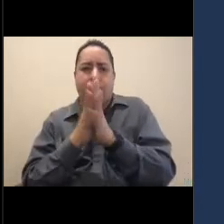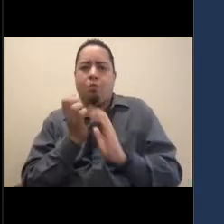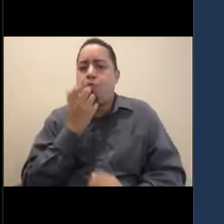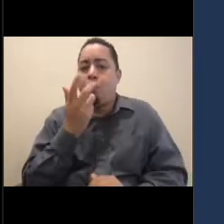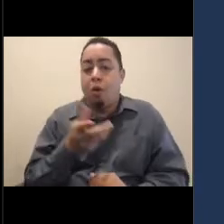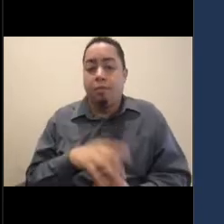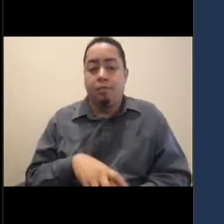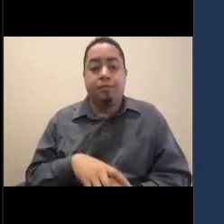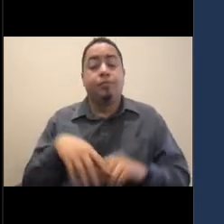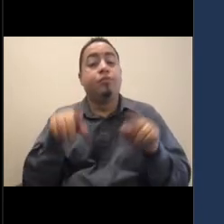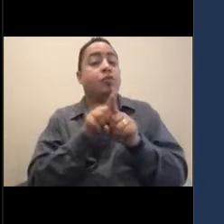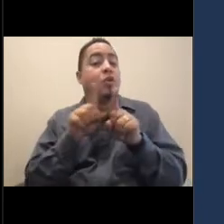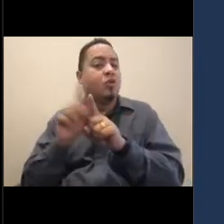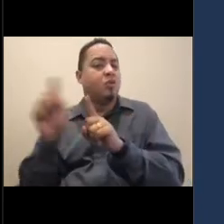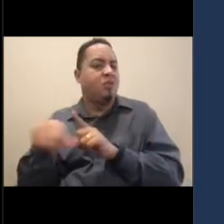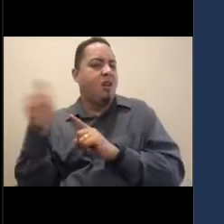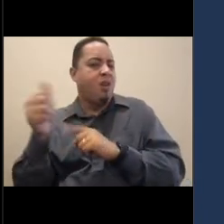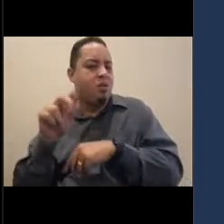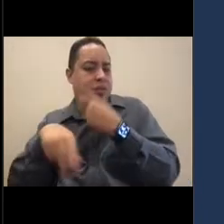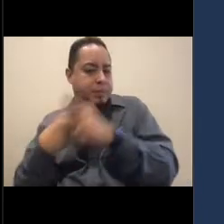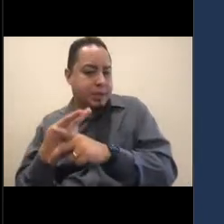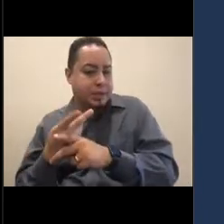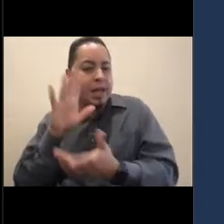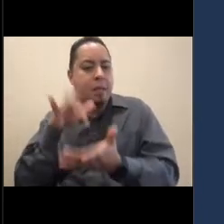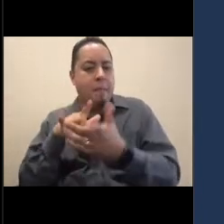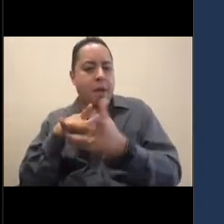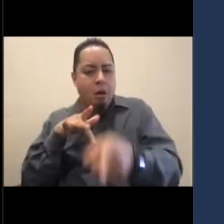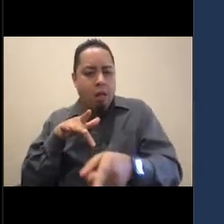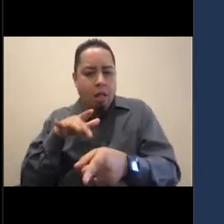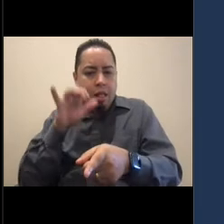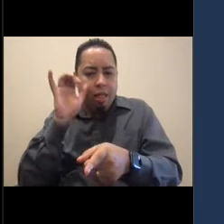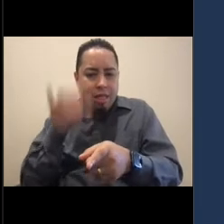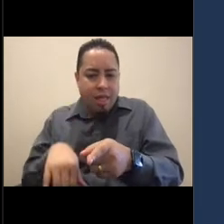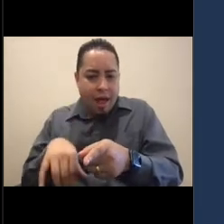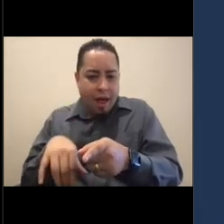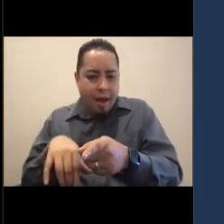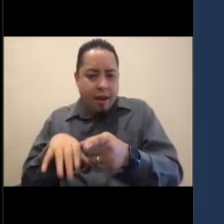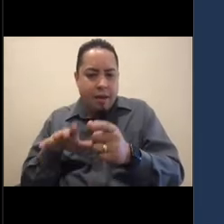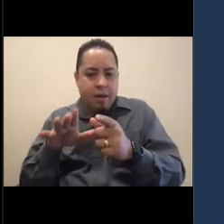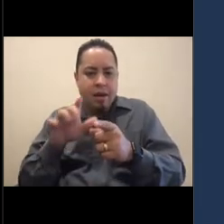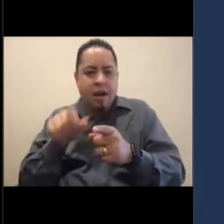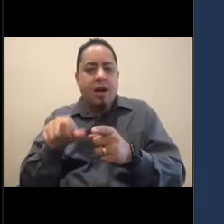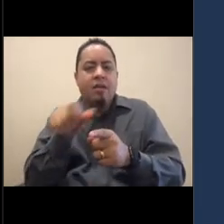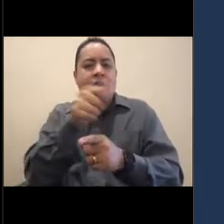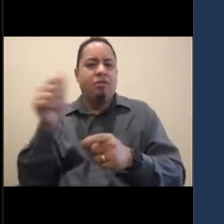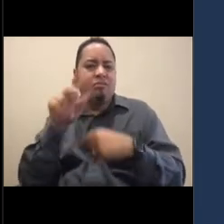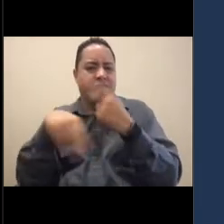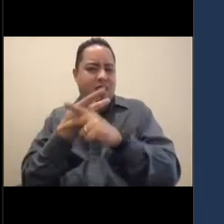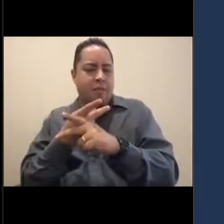you see that there's a sea lamprey that's attached to this lake trout. This is a parasitic animal,